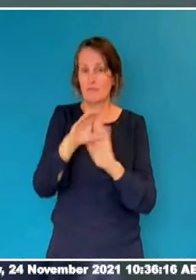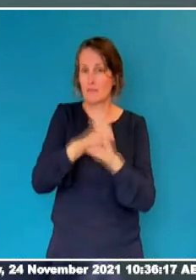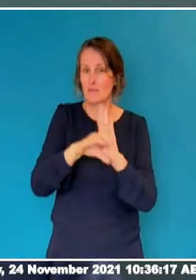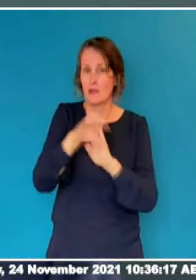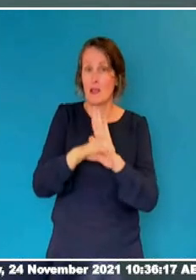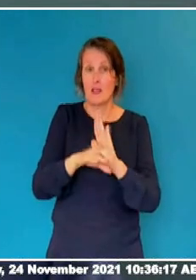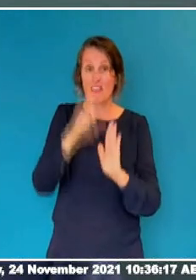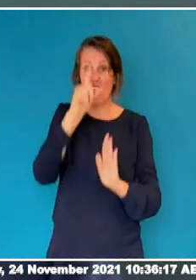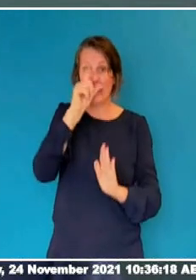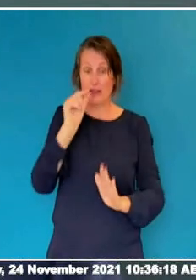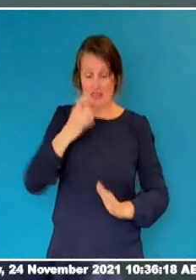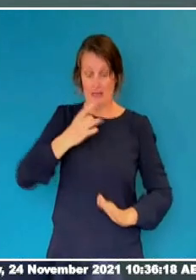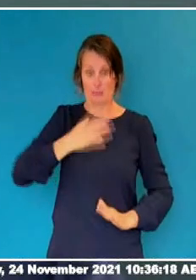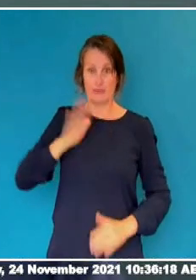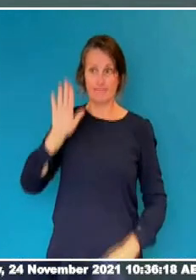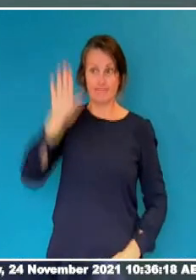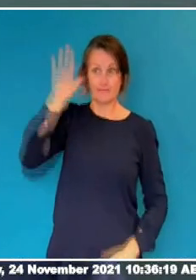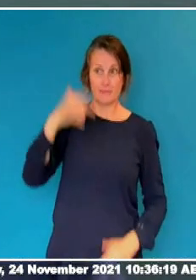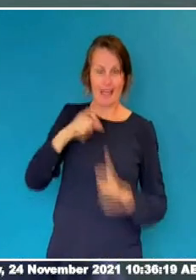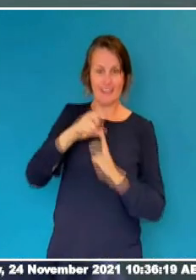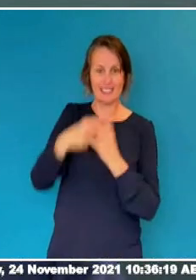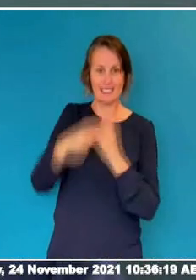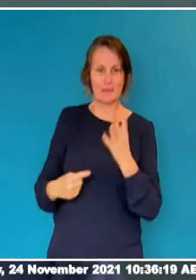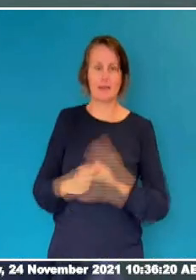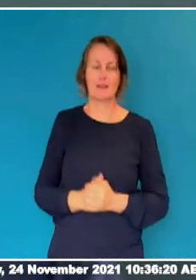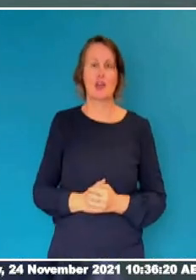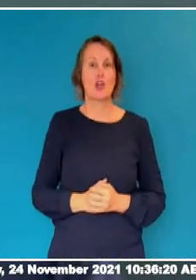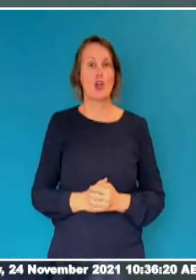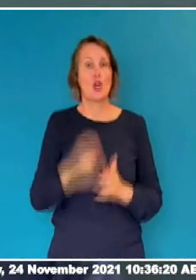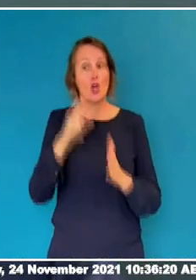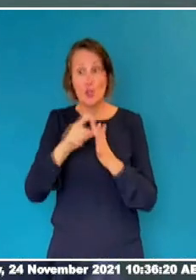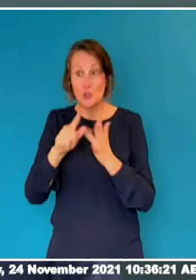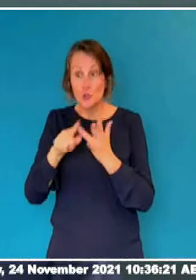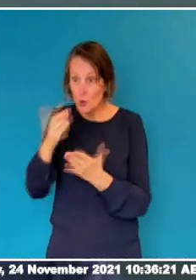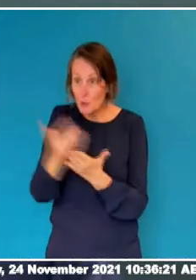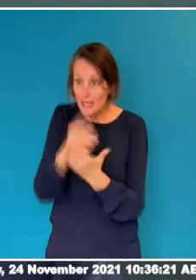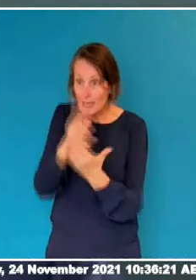they have a disability. CHAIR: Do you keep records, Mr Cawood ---